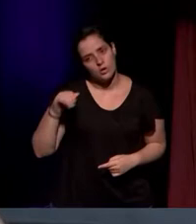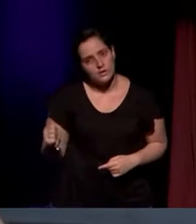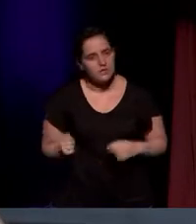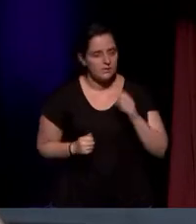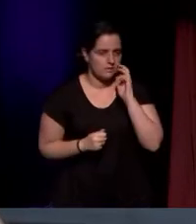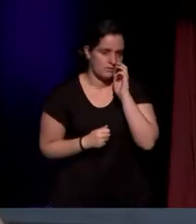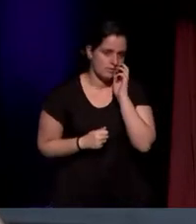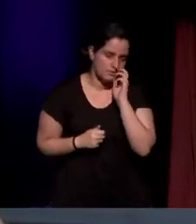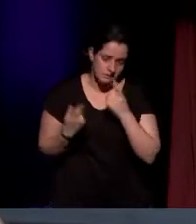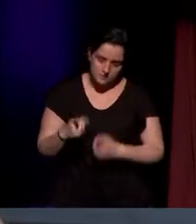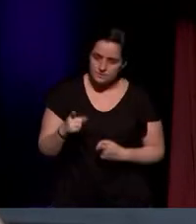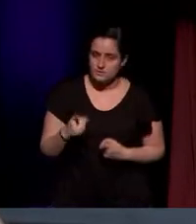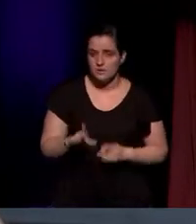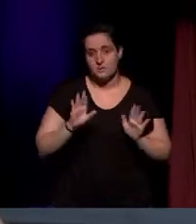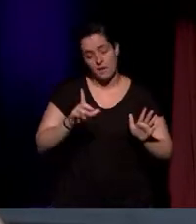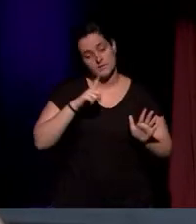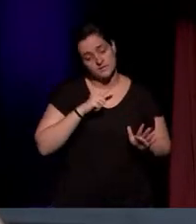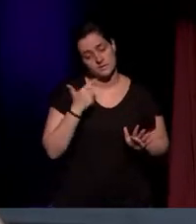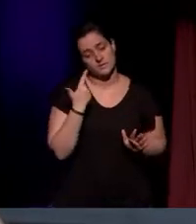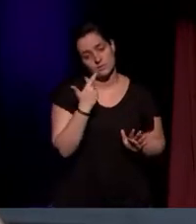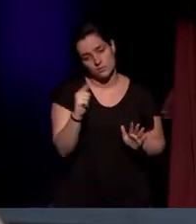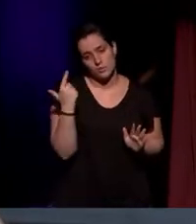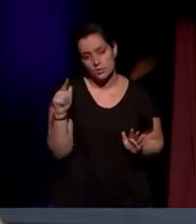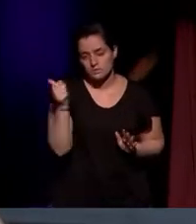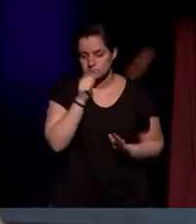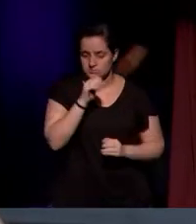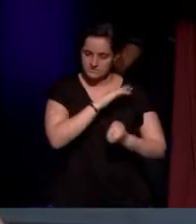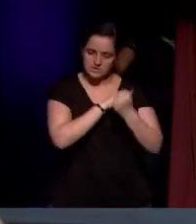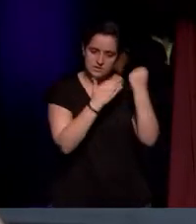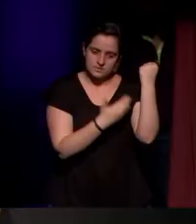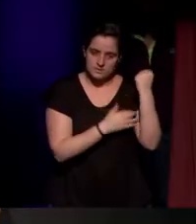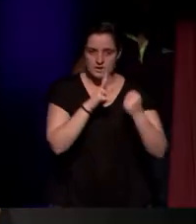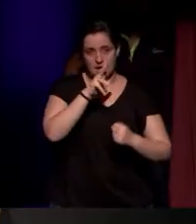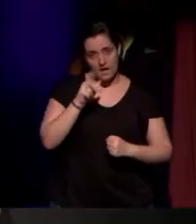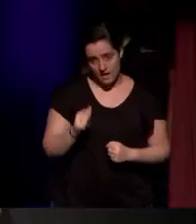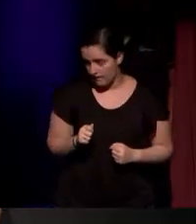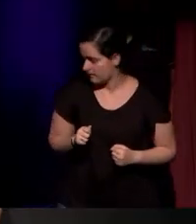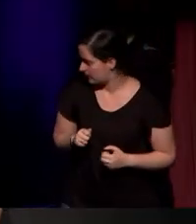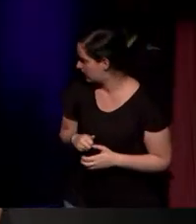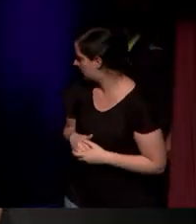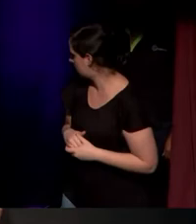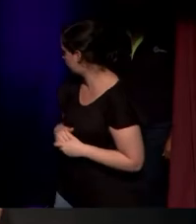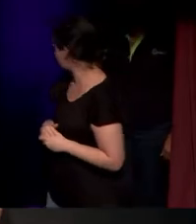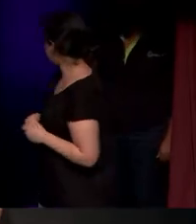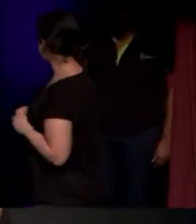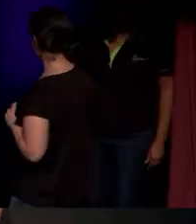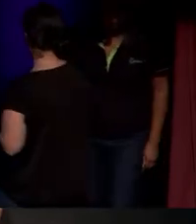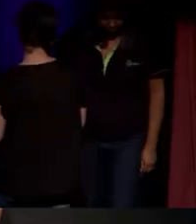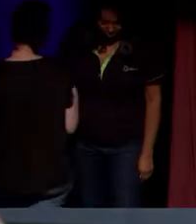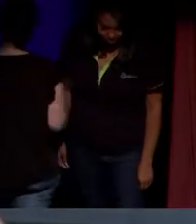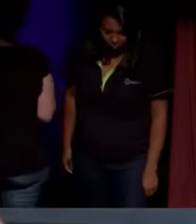but there are other African feminists who have other positions, and managed to live together,